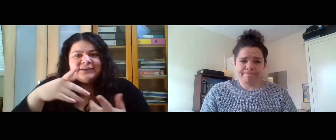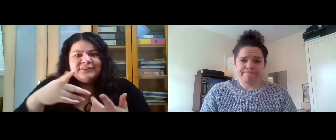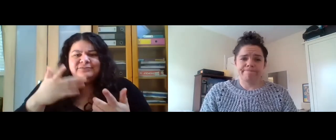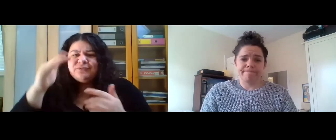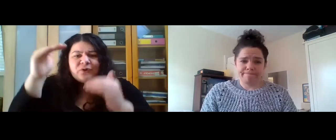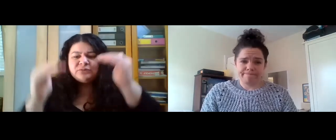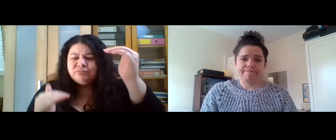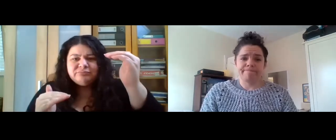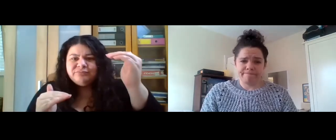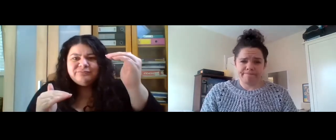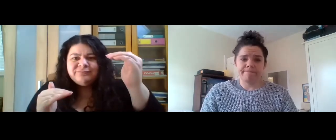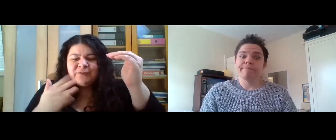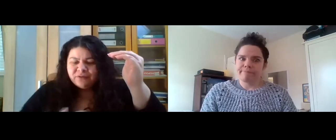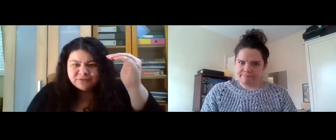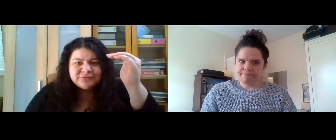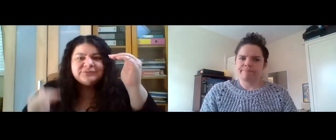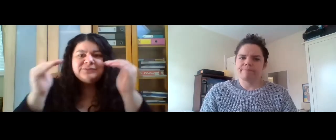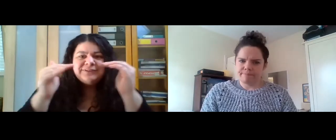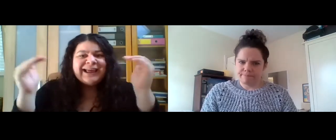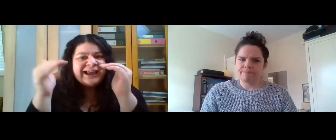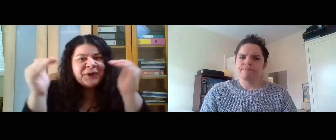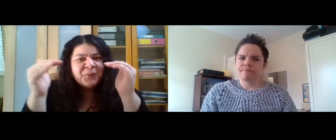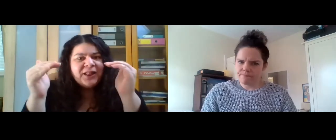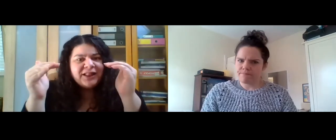We want to be seen and treated as equals.